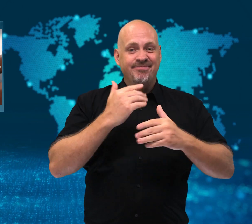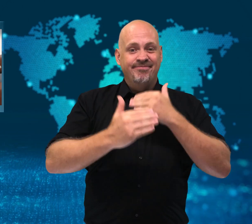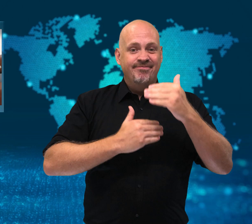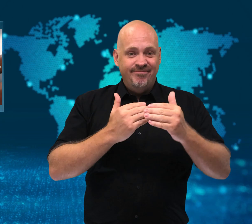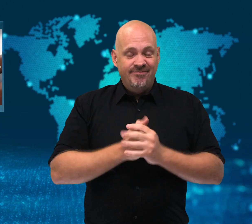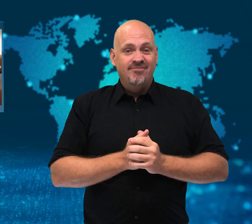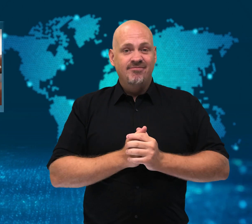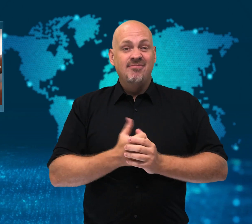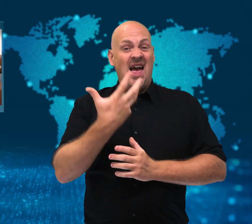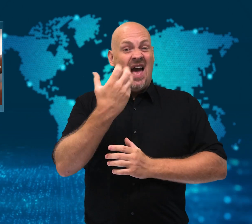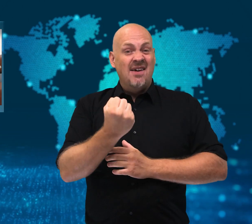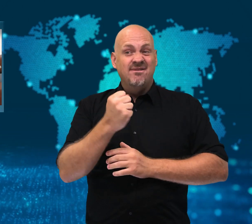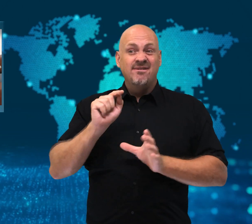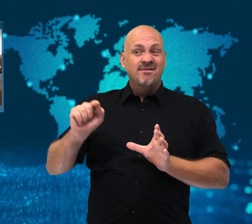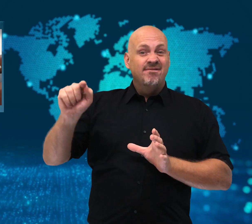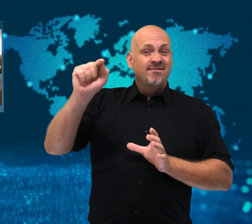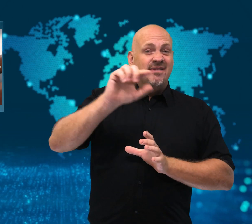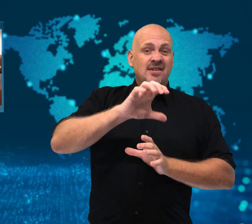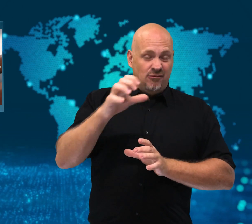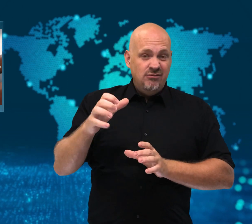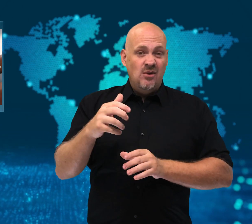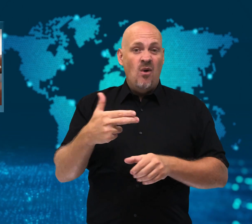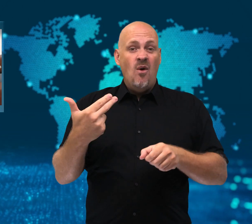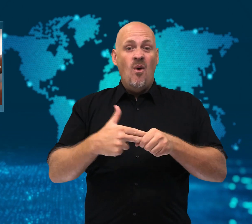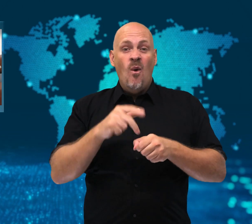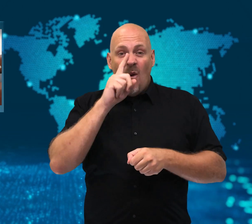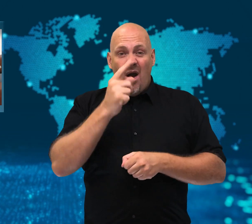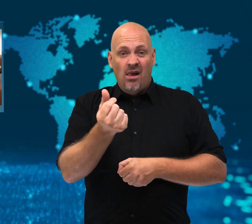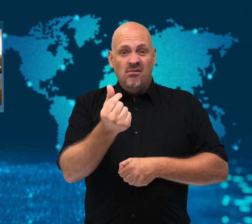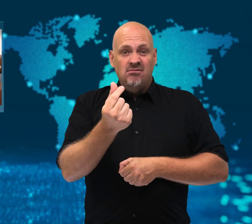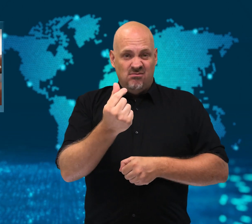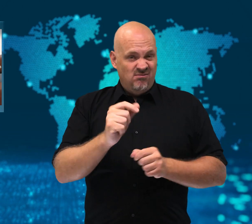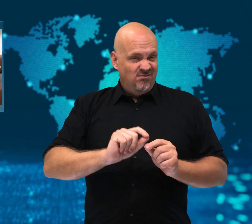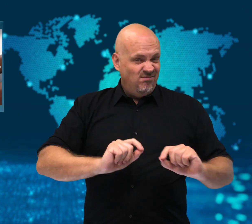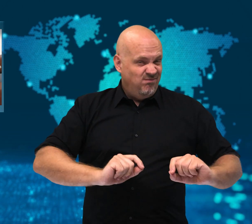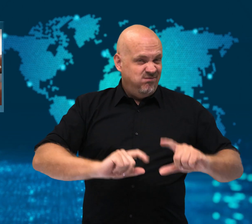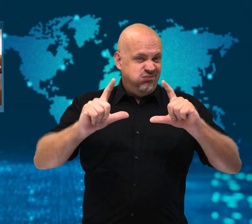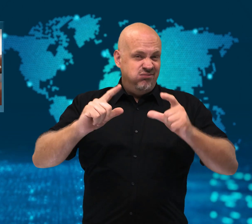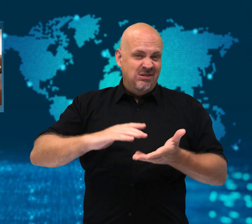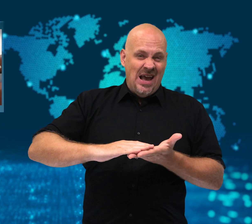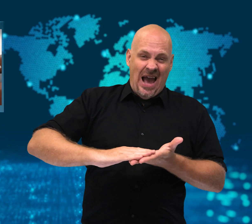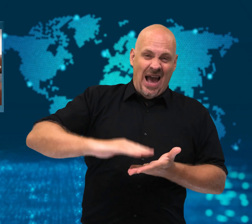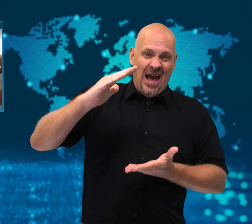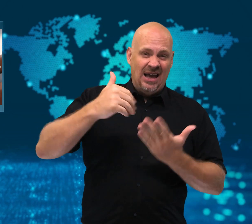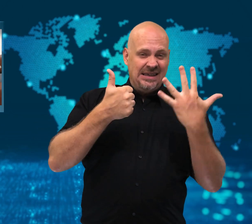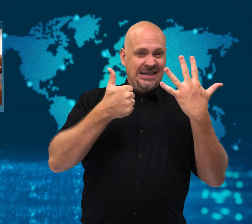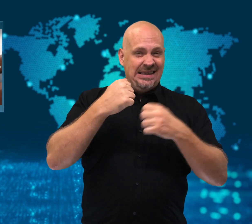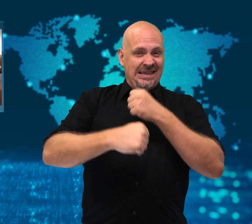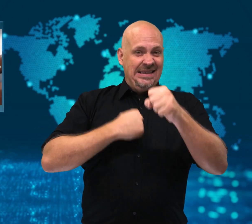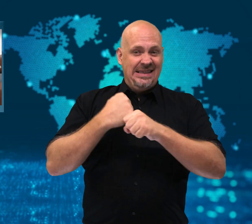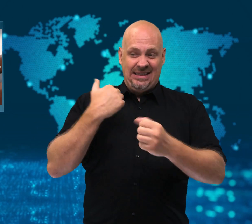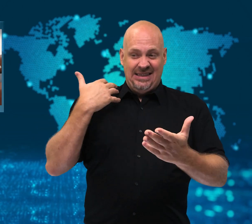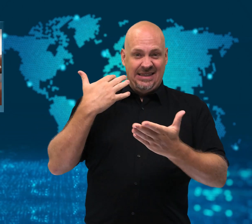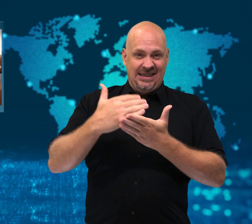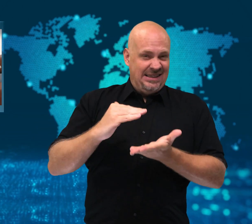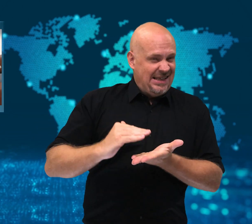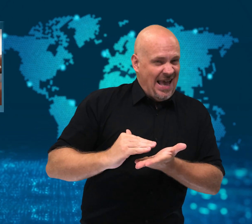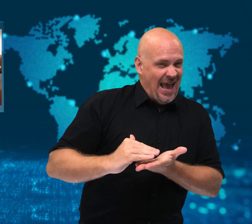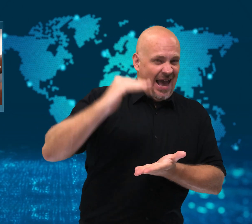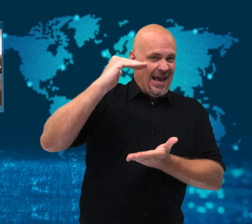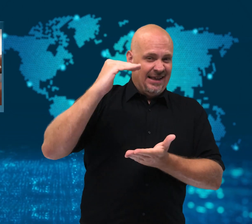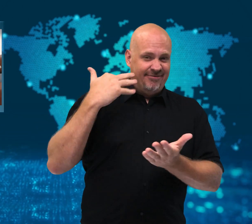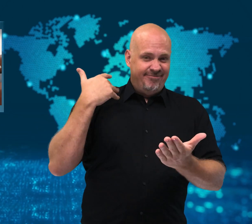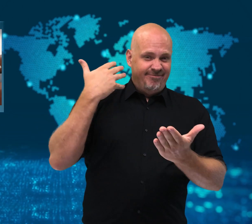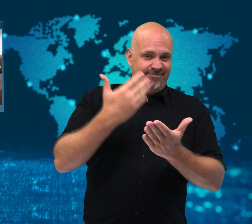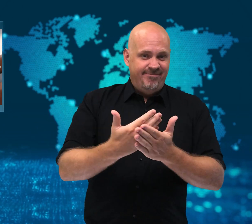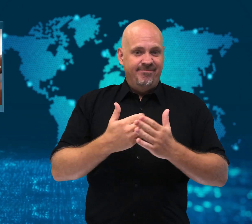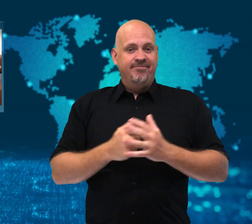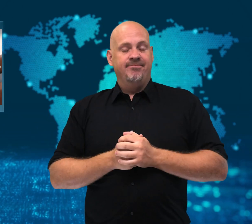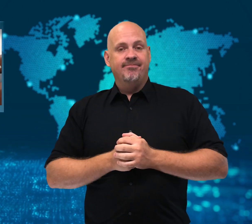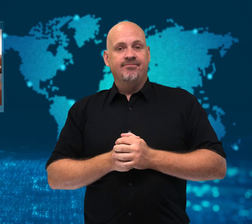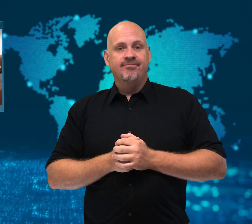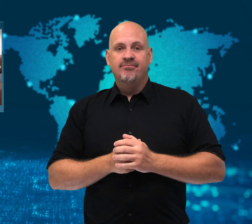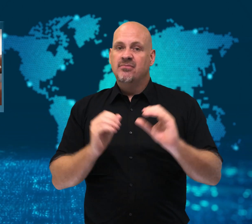In some places, the price of oil is already at a six-year high.